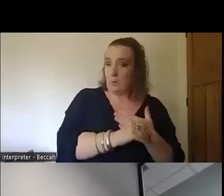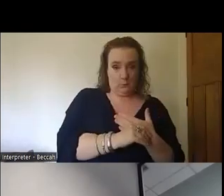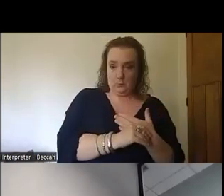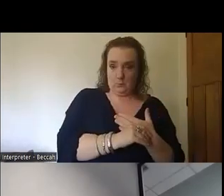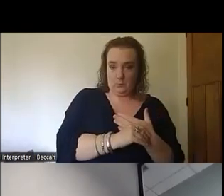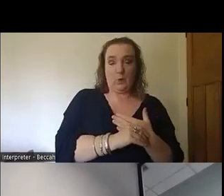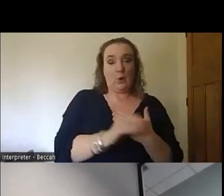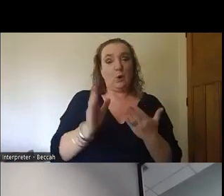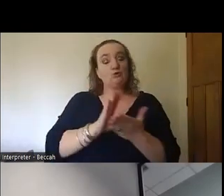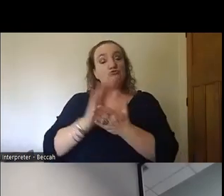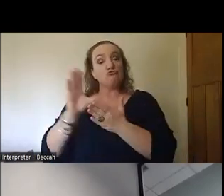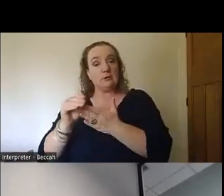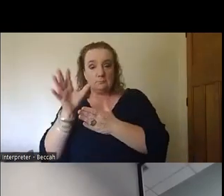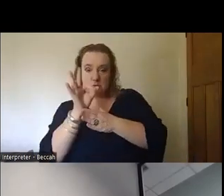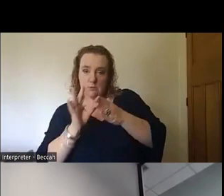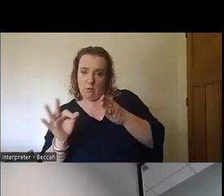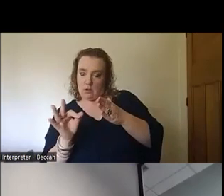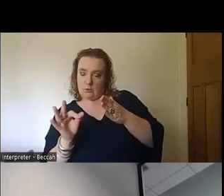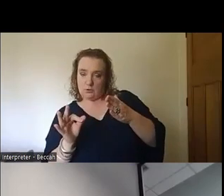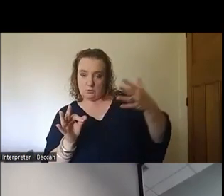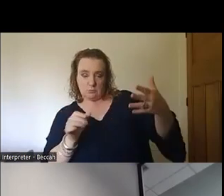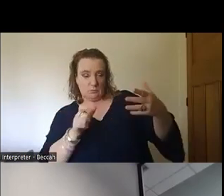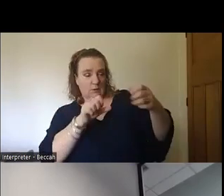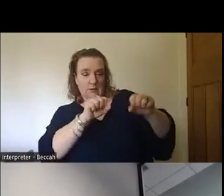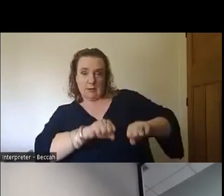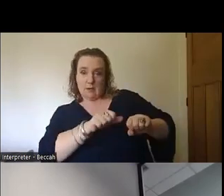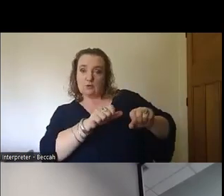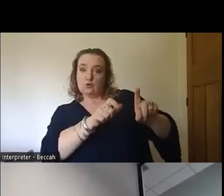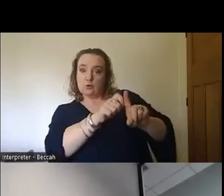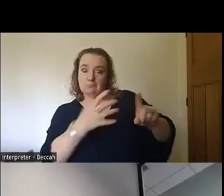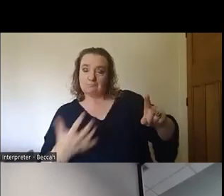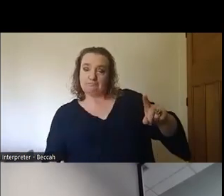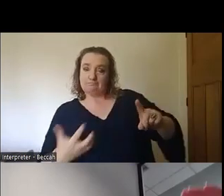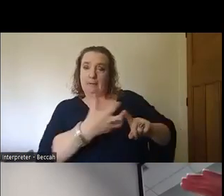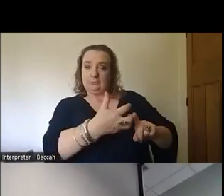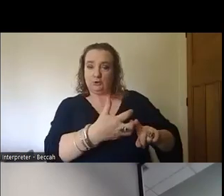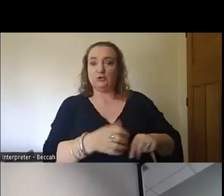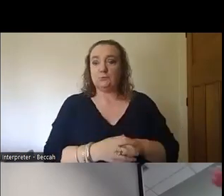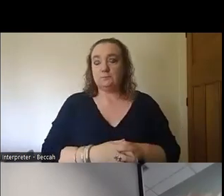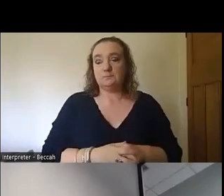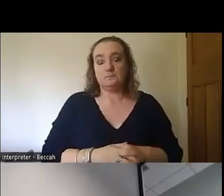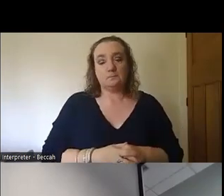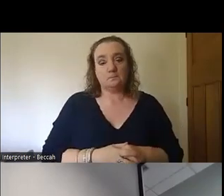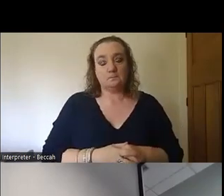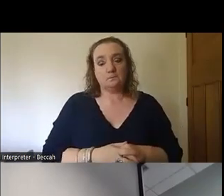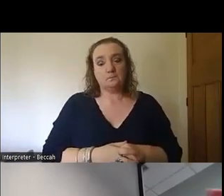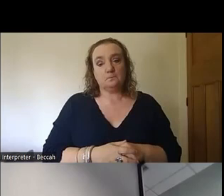that is designed for the needs of learners as well. So when we looked at some of these barriers,